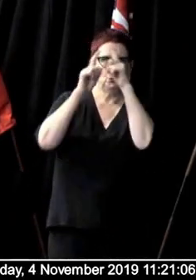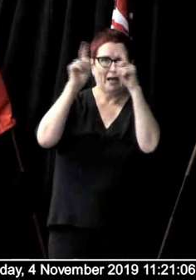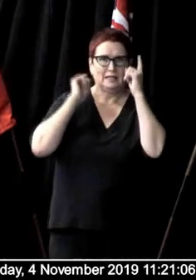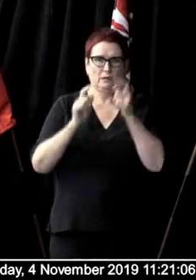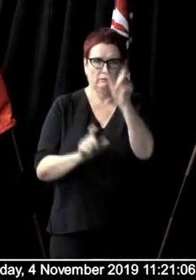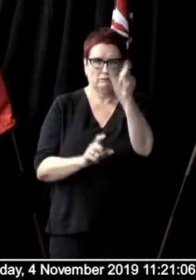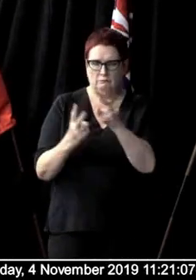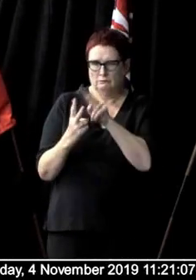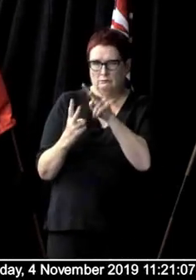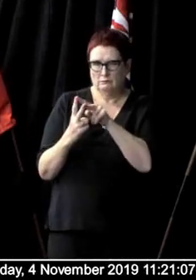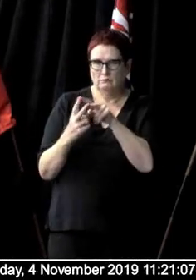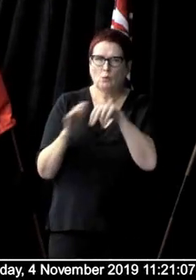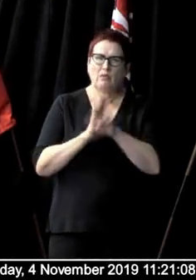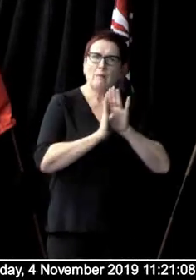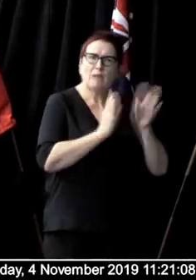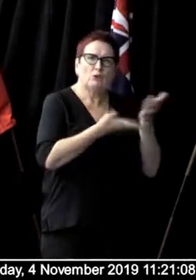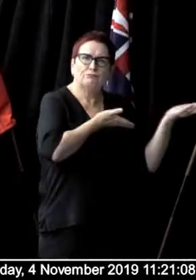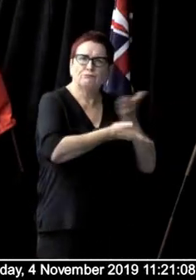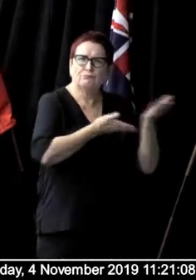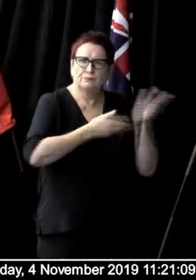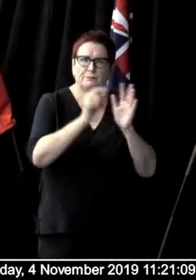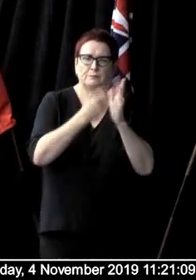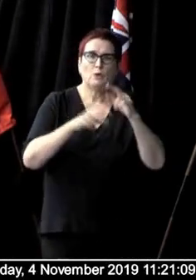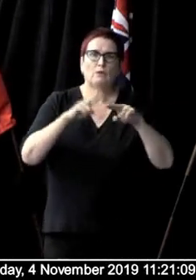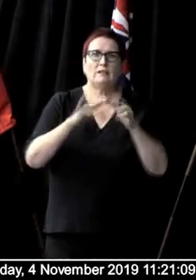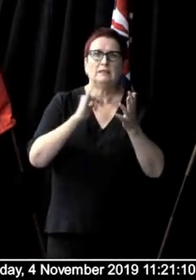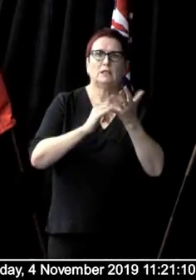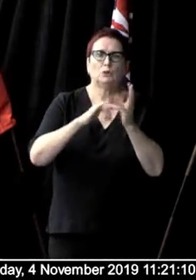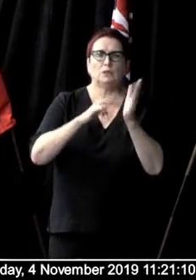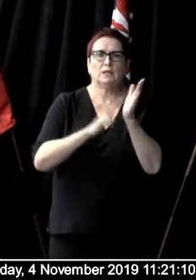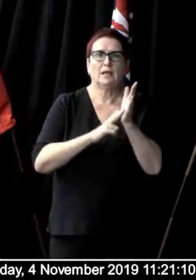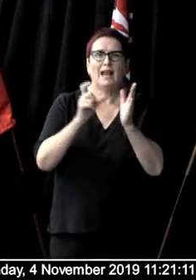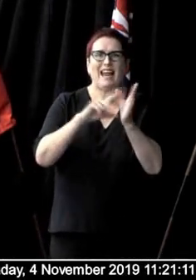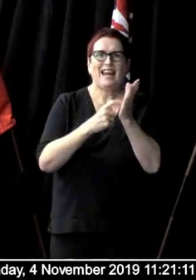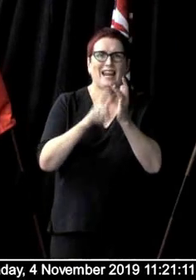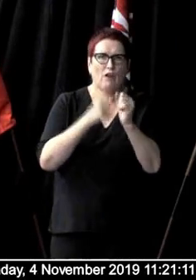way of a panel session, being Professor Suzanne Carrington and Dr Glenys Mann.